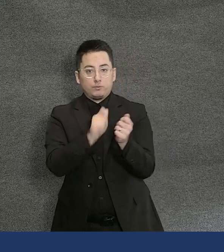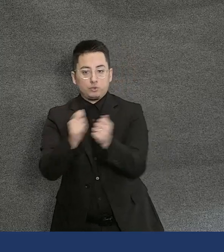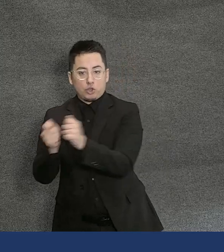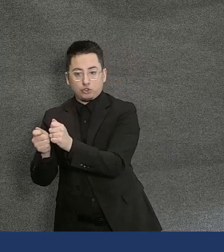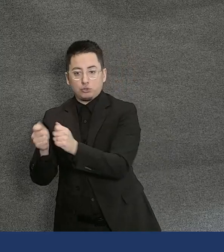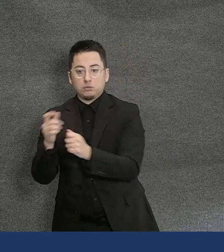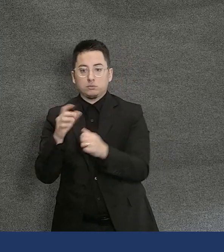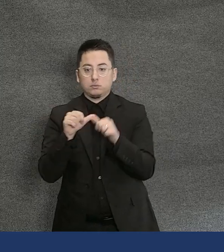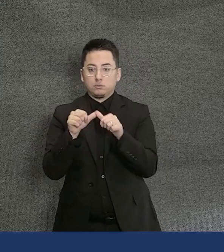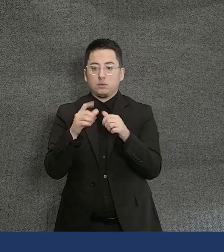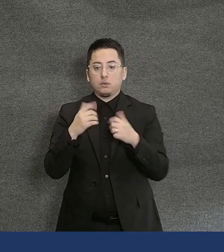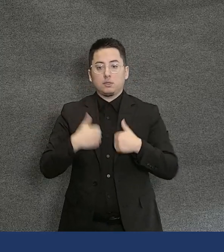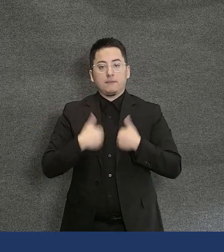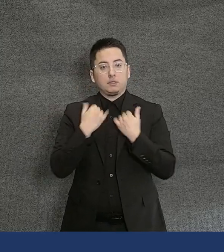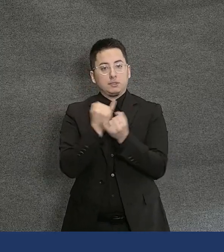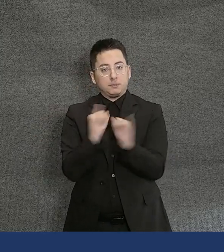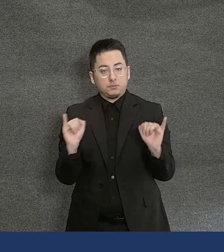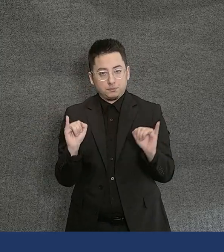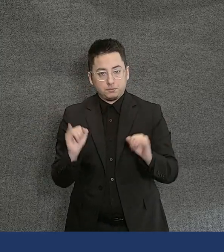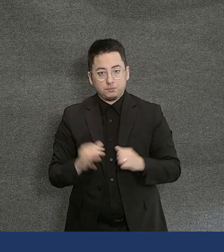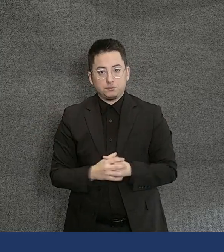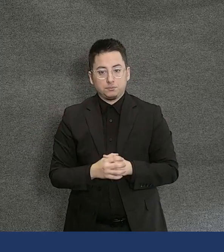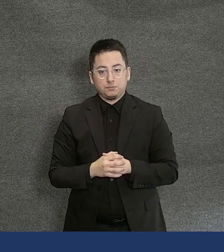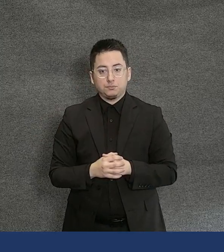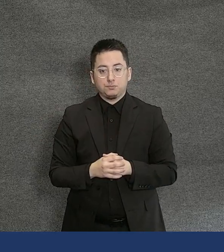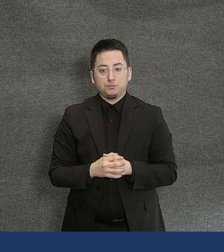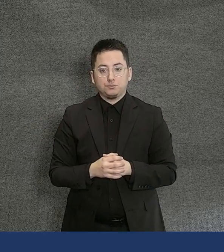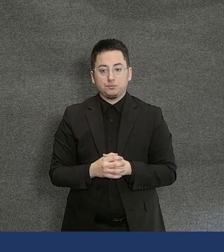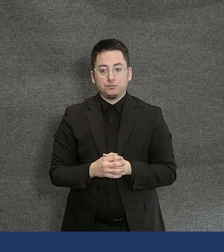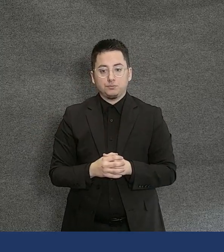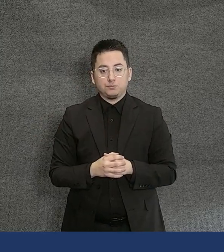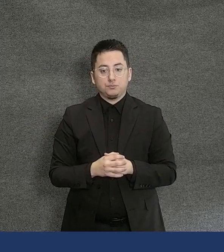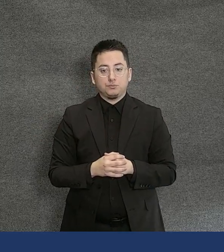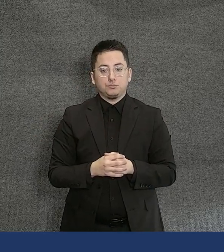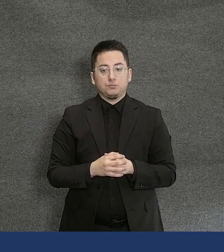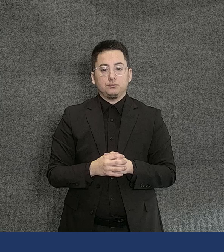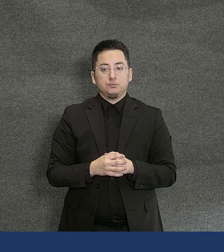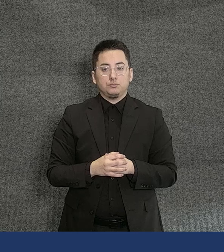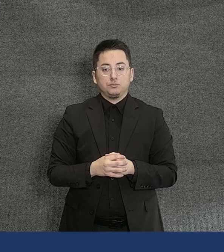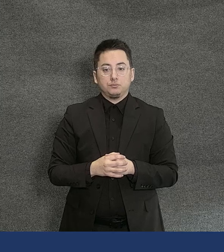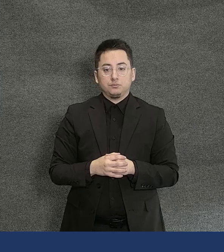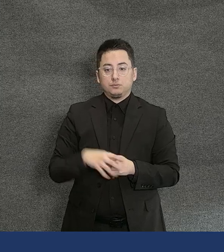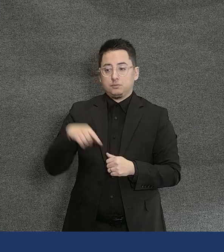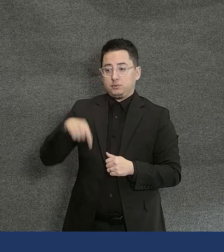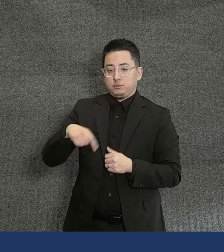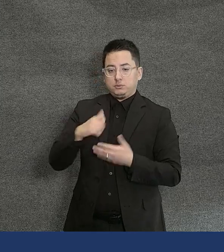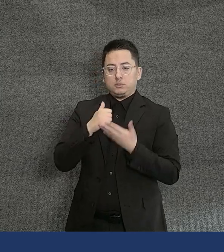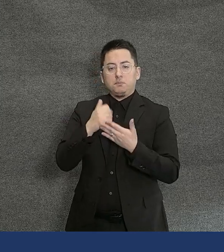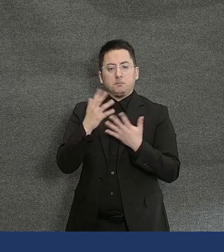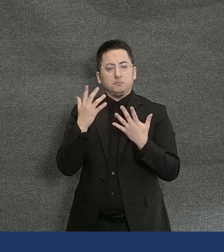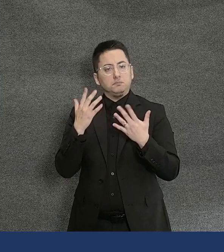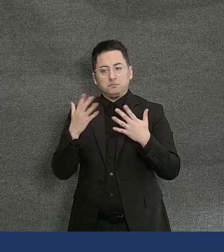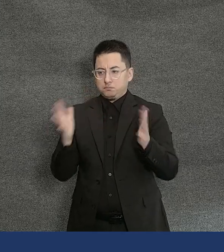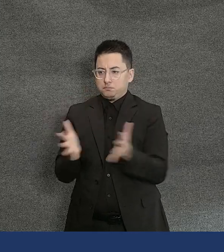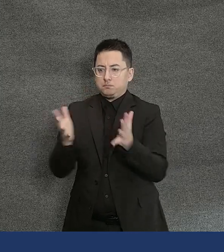And these are the kind of things that help not only with independence, but it also helps with our workforce shortage.